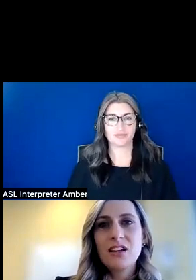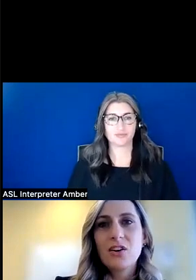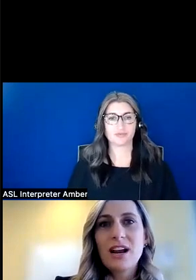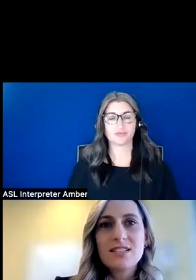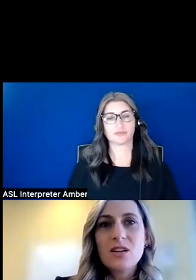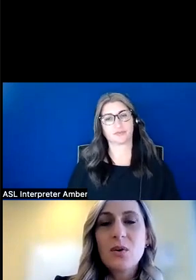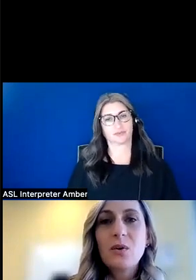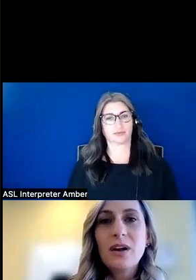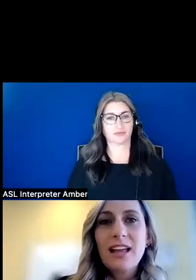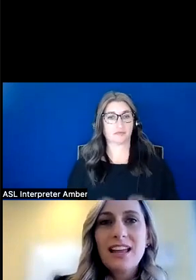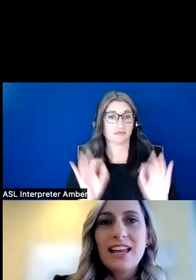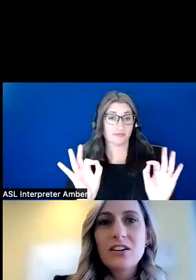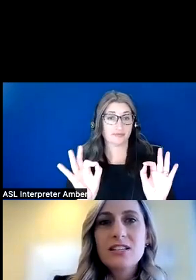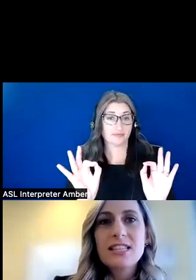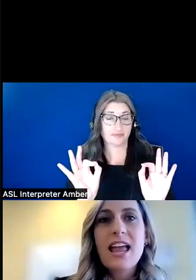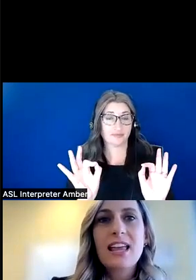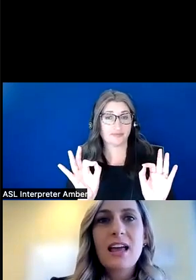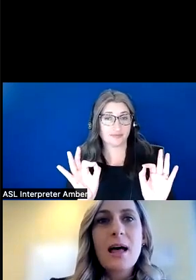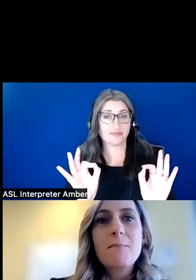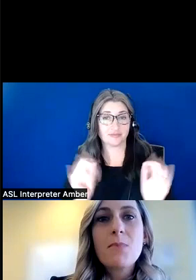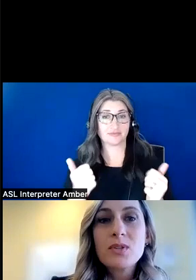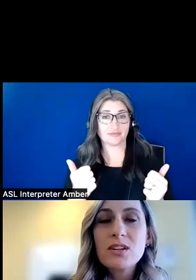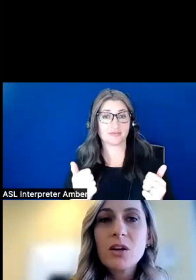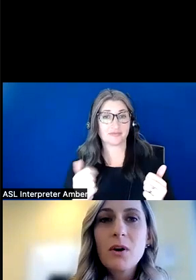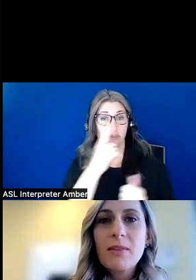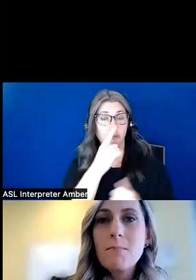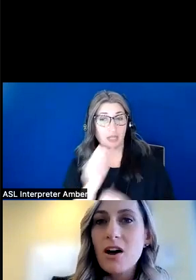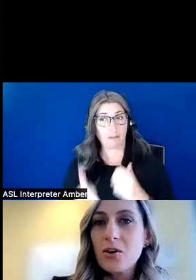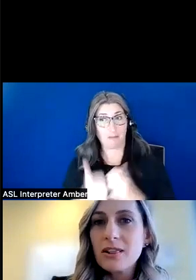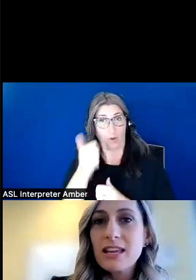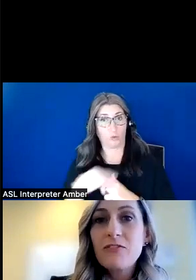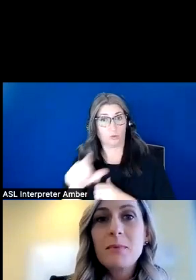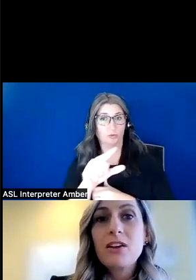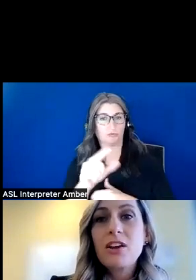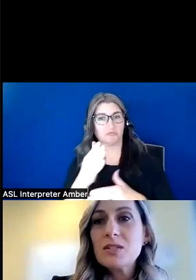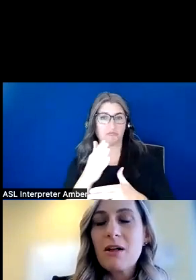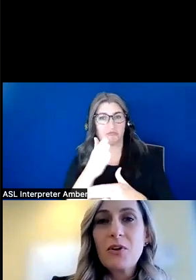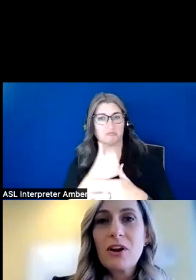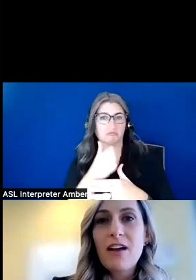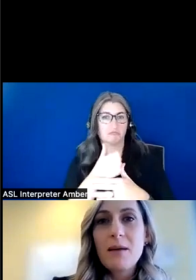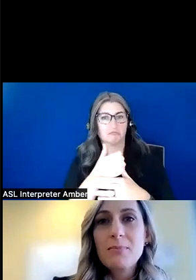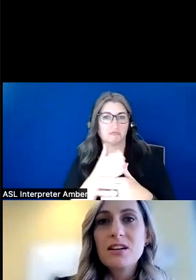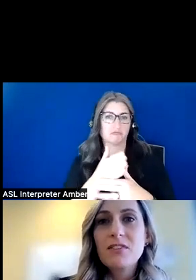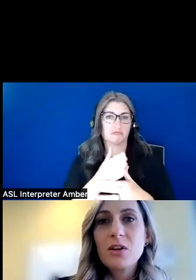It looks like most of you are in the moderately familiar, so about 35 percent of you were